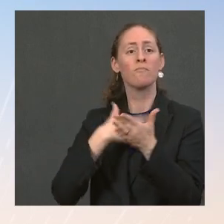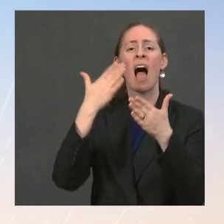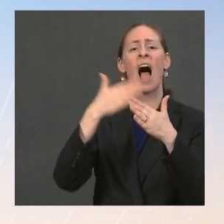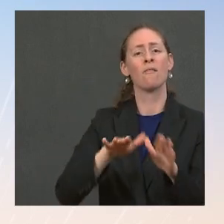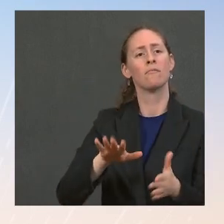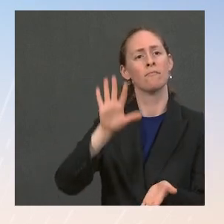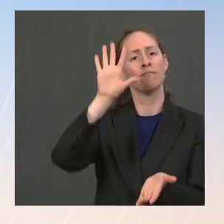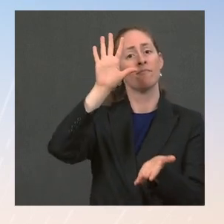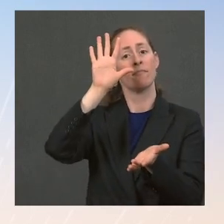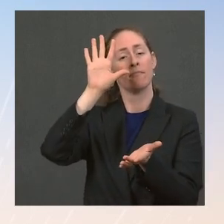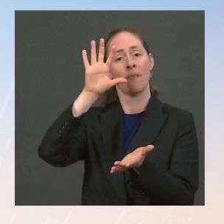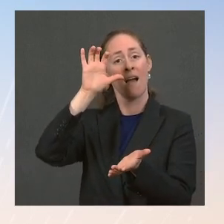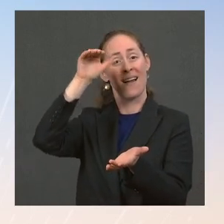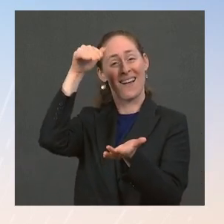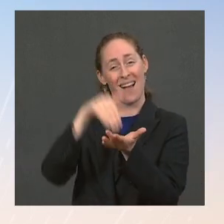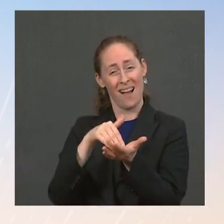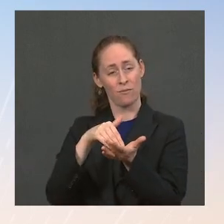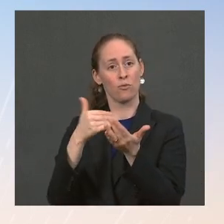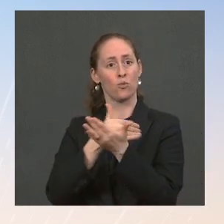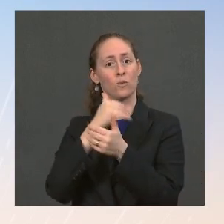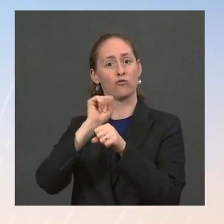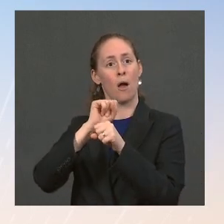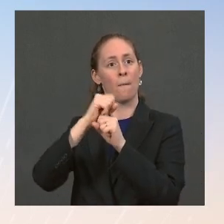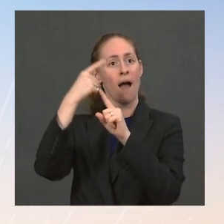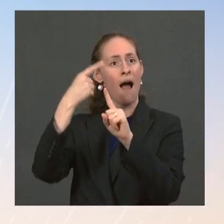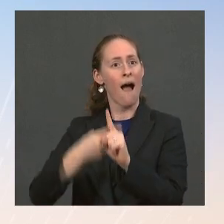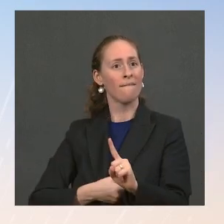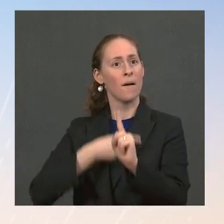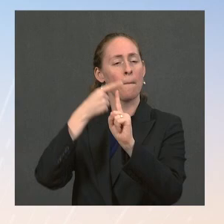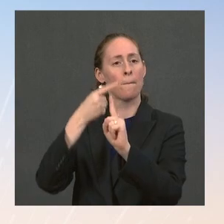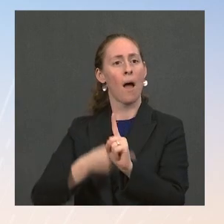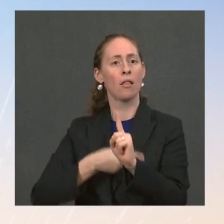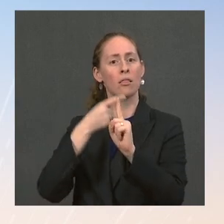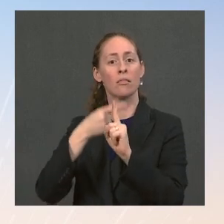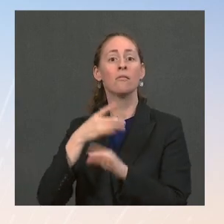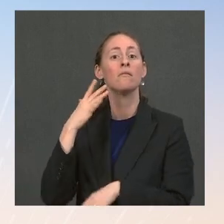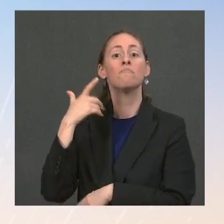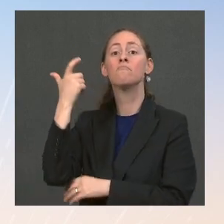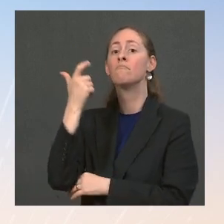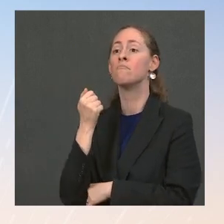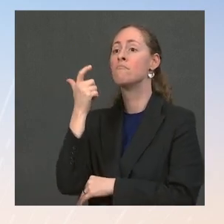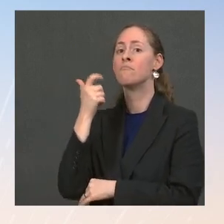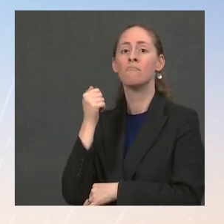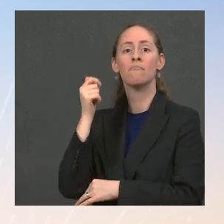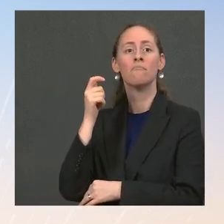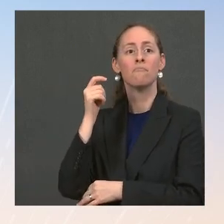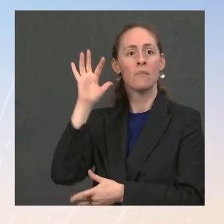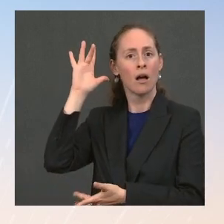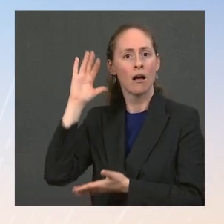a lower rate of unemployment than in quite some time. That's progress. That's moving exactly in the right direction.